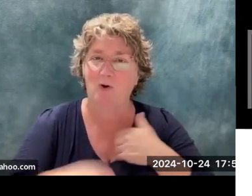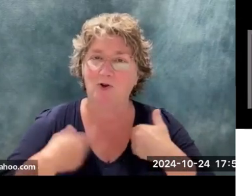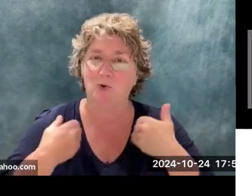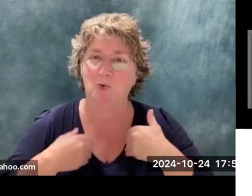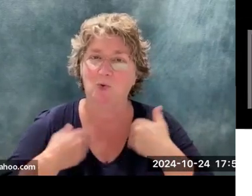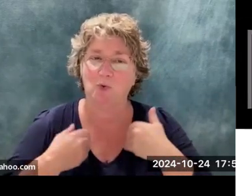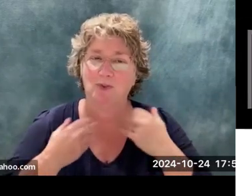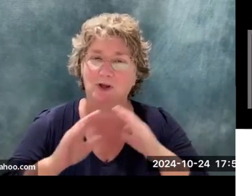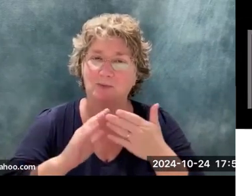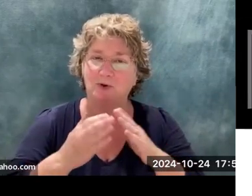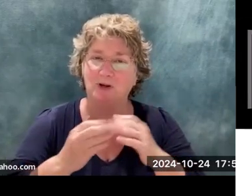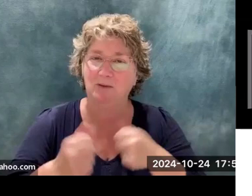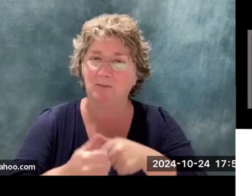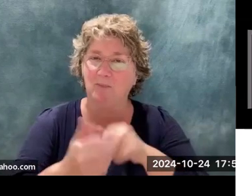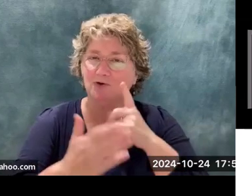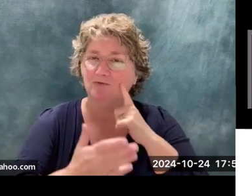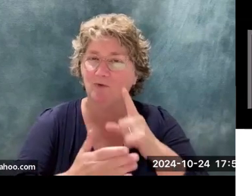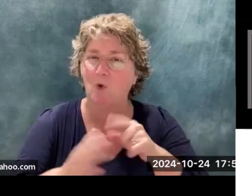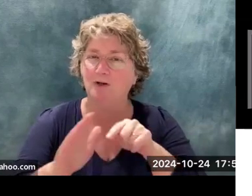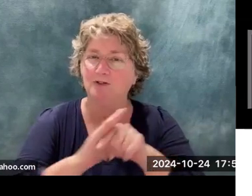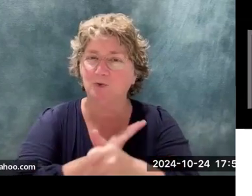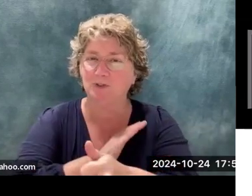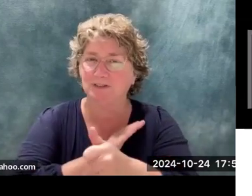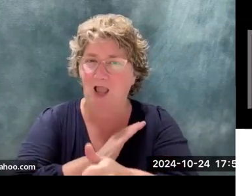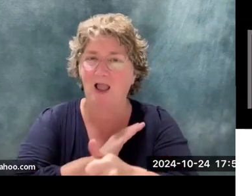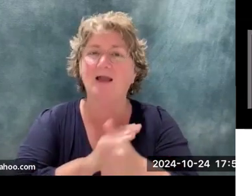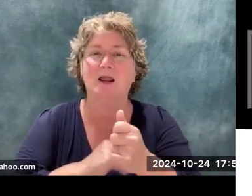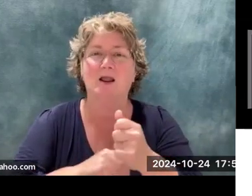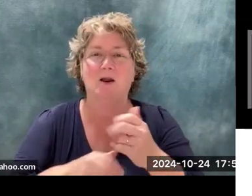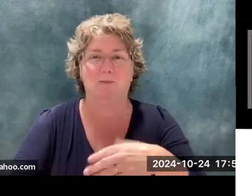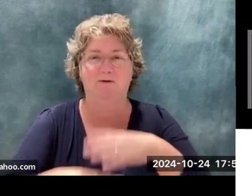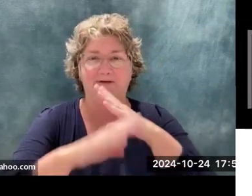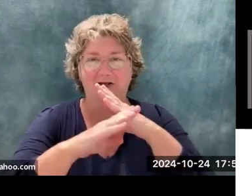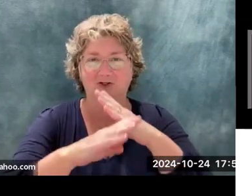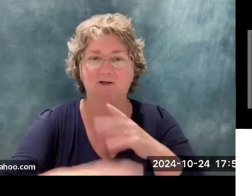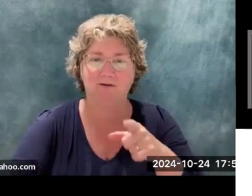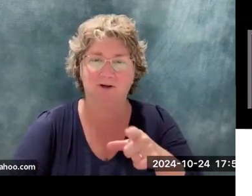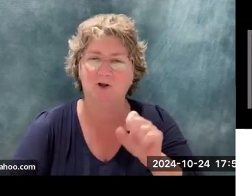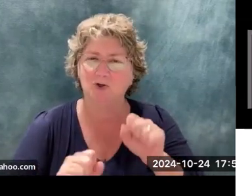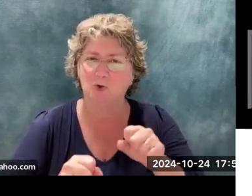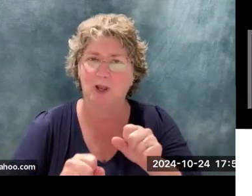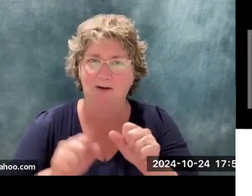you can scan the QR code or register for this on the link. Each link in each QR code